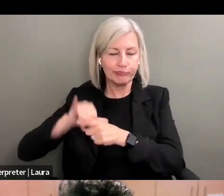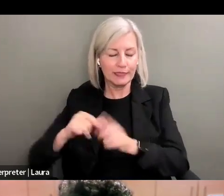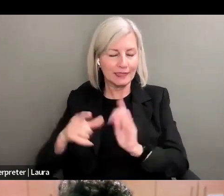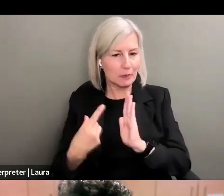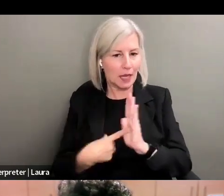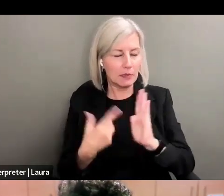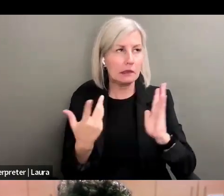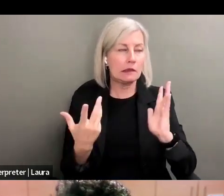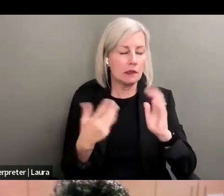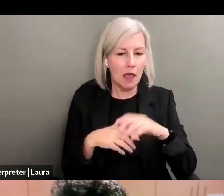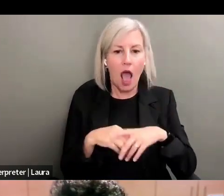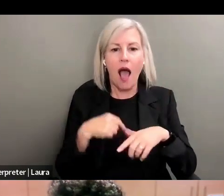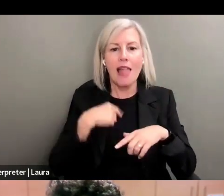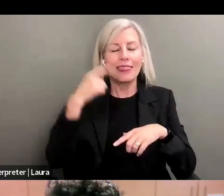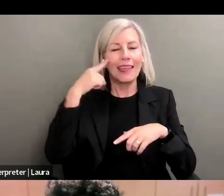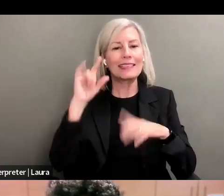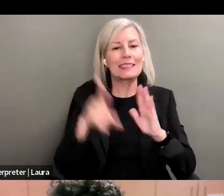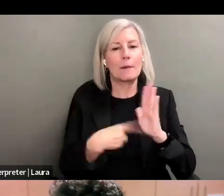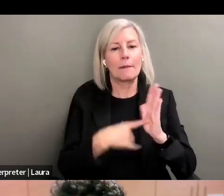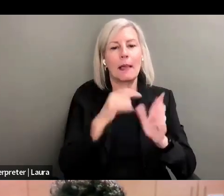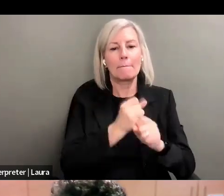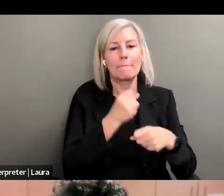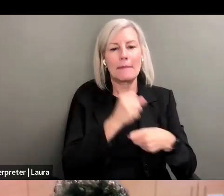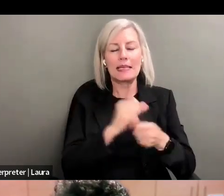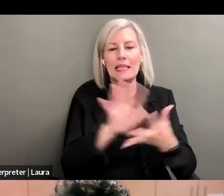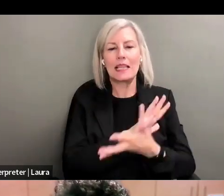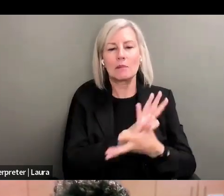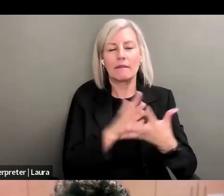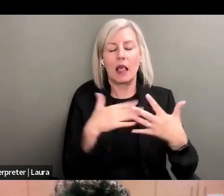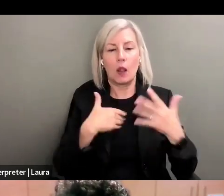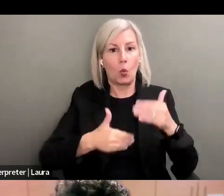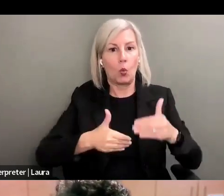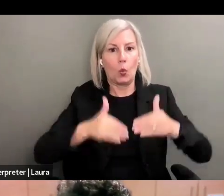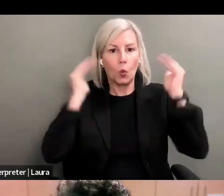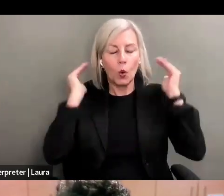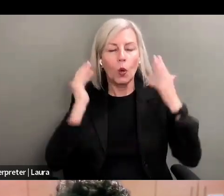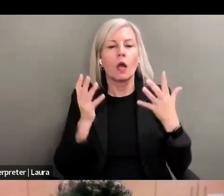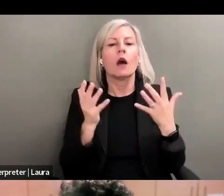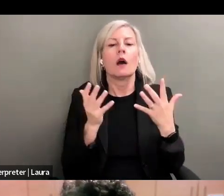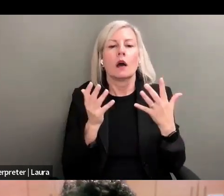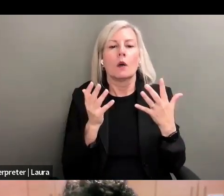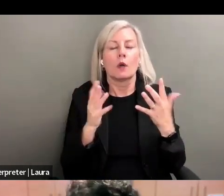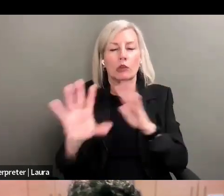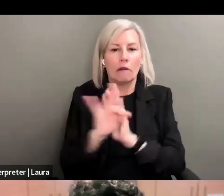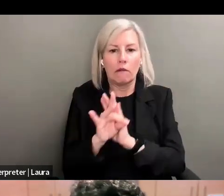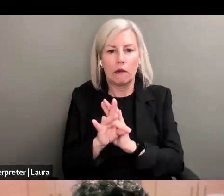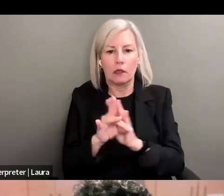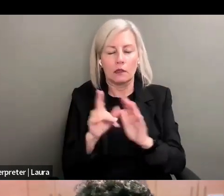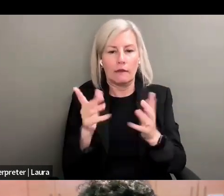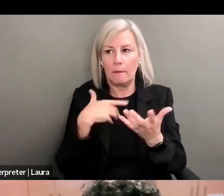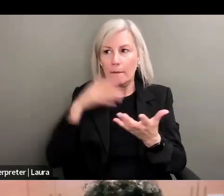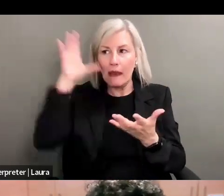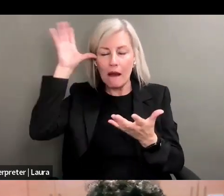that that makes the documents feel daunting when you're selecting a questionnaire to have a teacher or a parent fill out.